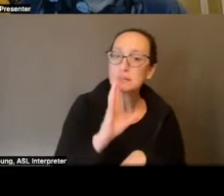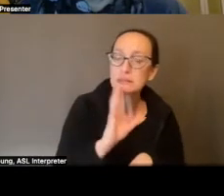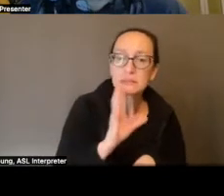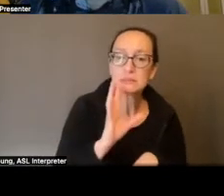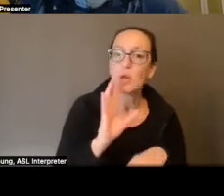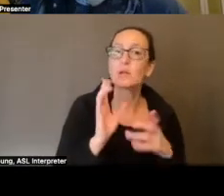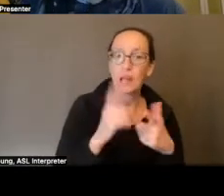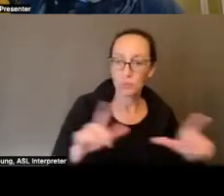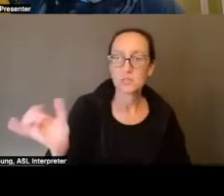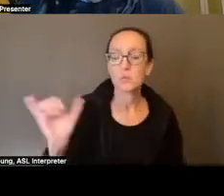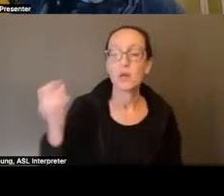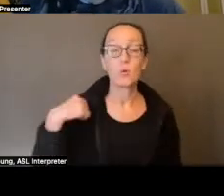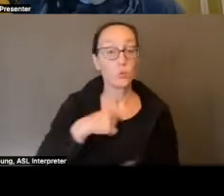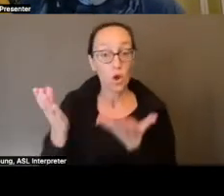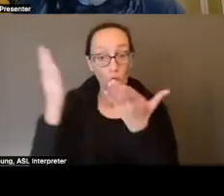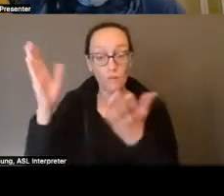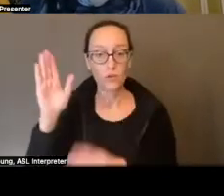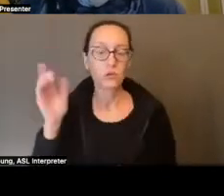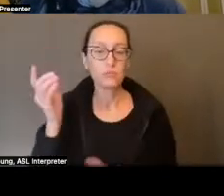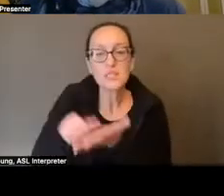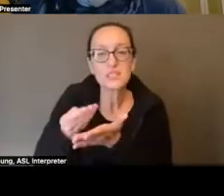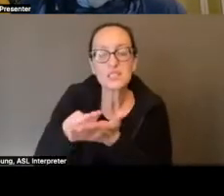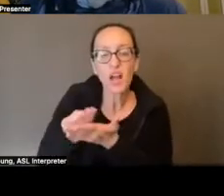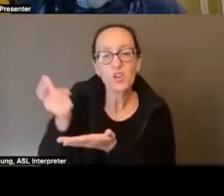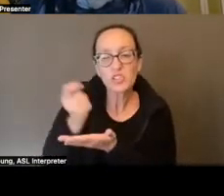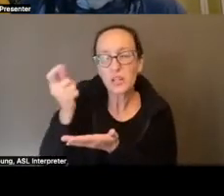We offer scholarships for first-time families